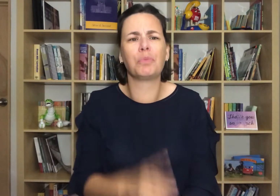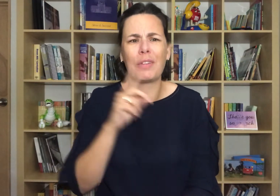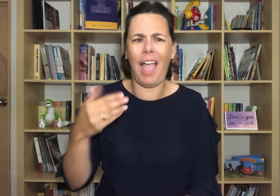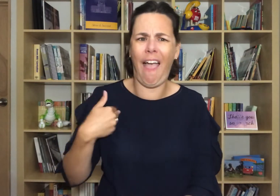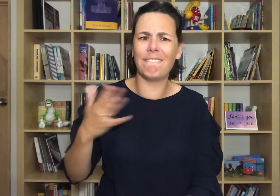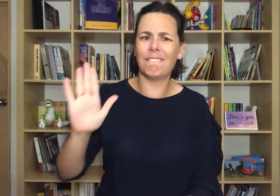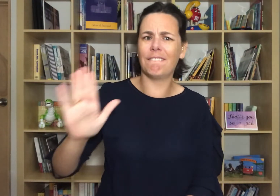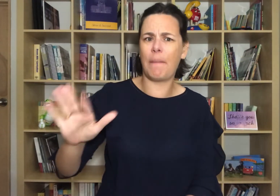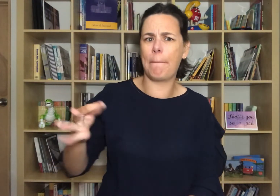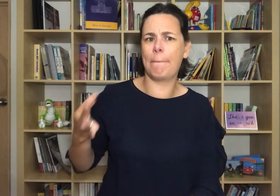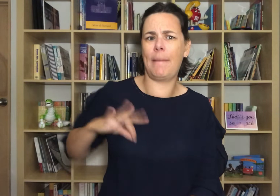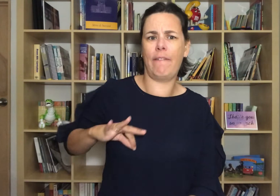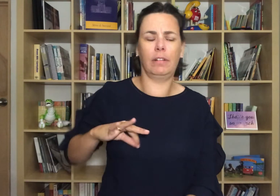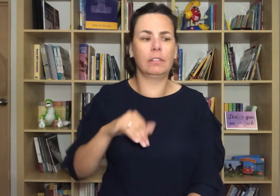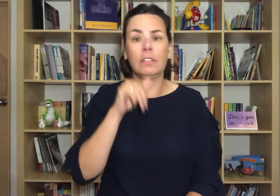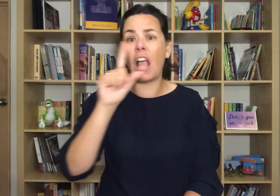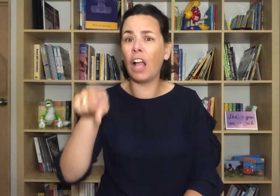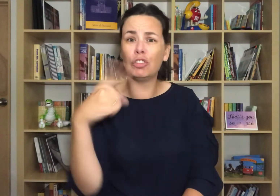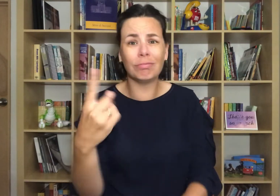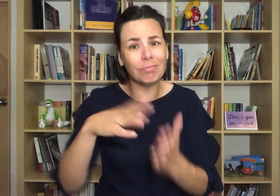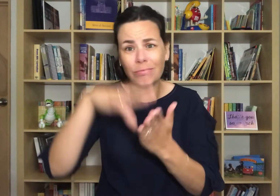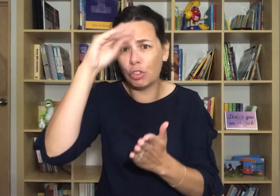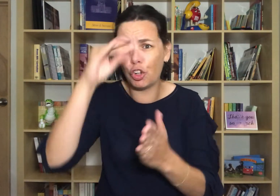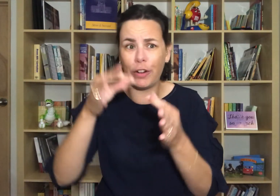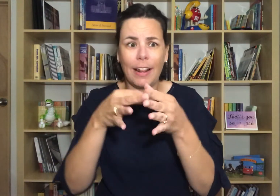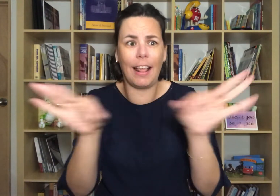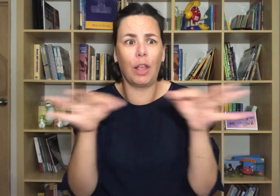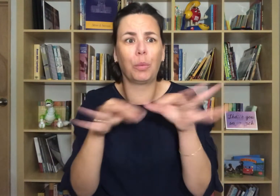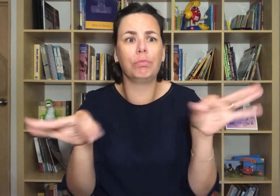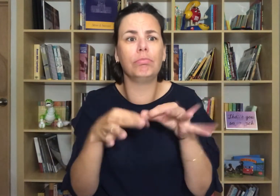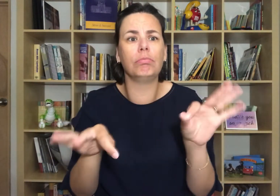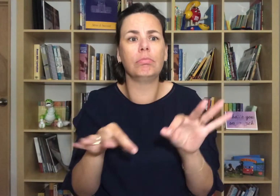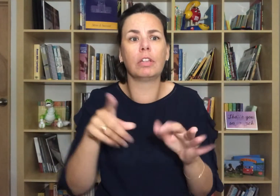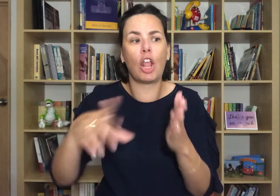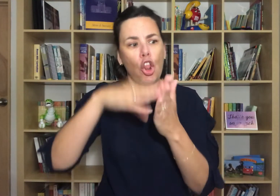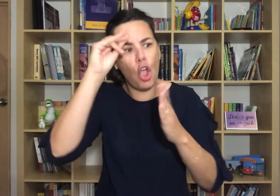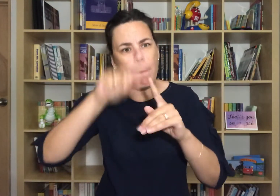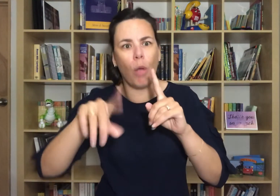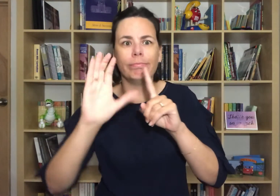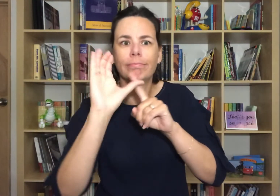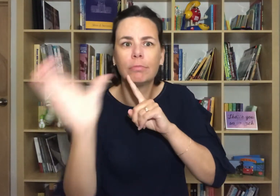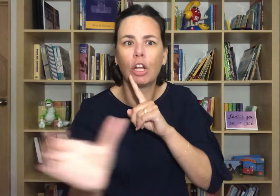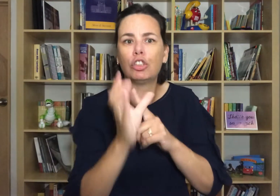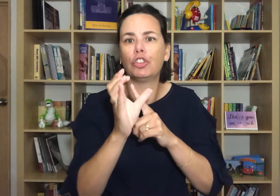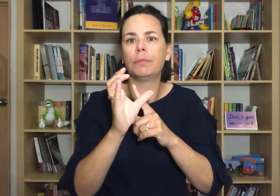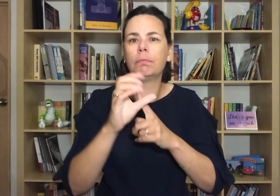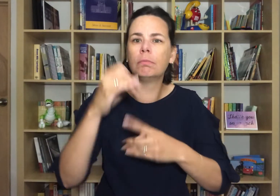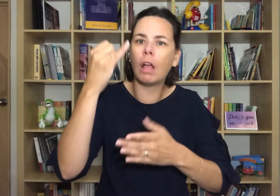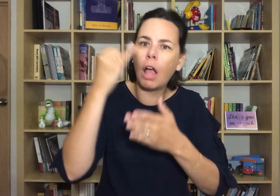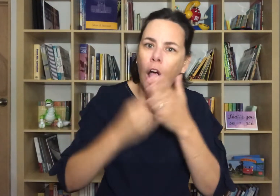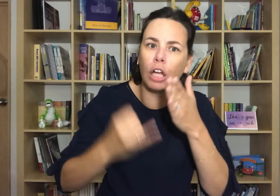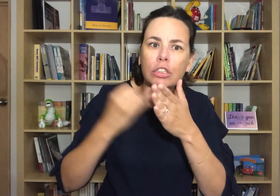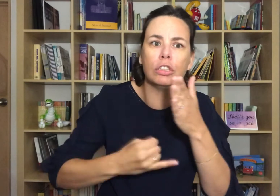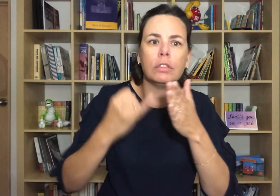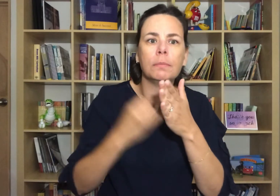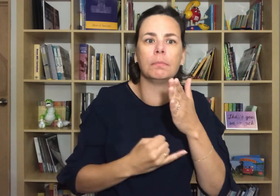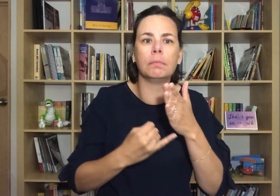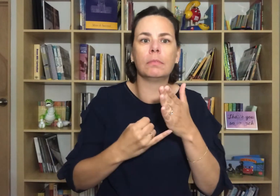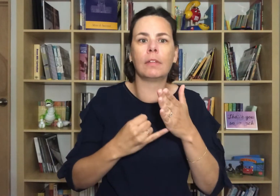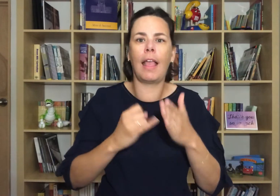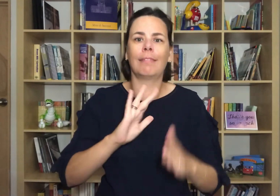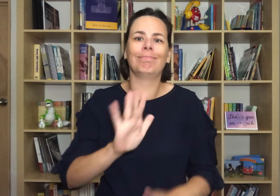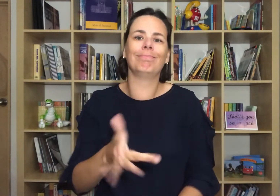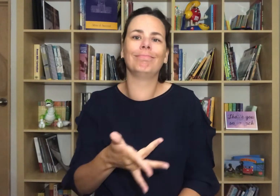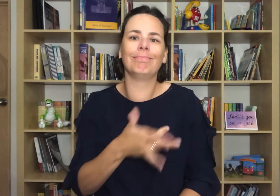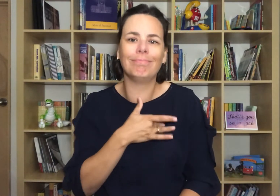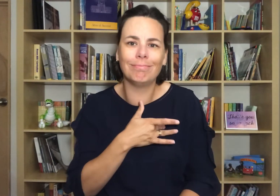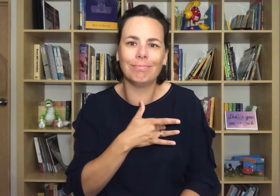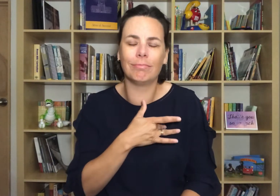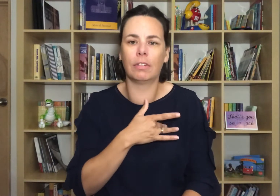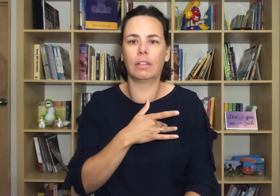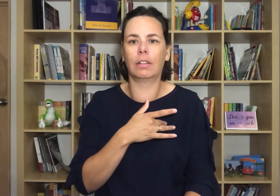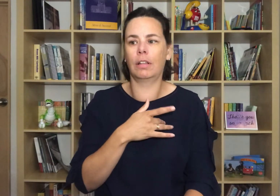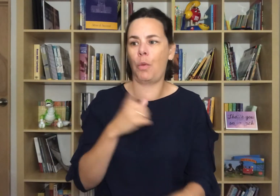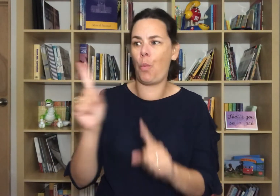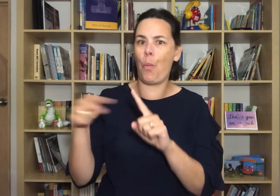The students are not just learning the language; they learn about the culture, the arts and empathy towards